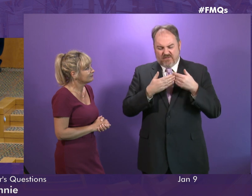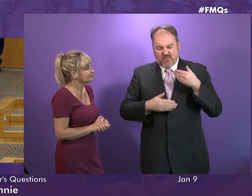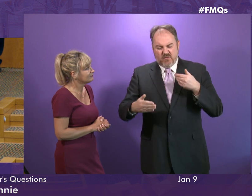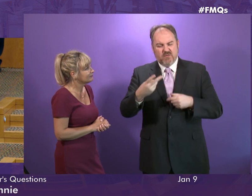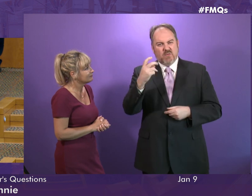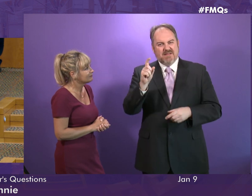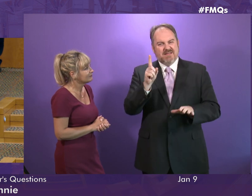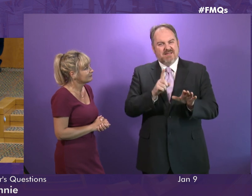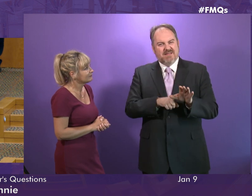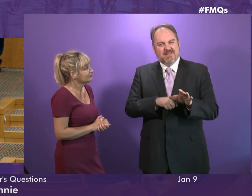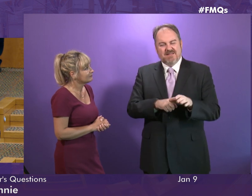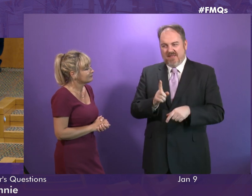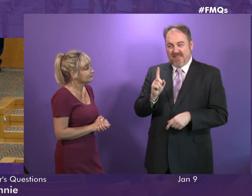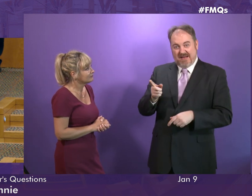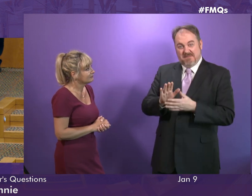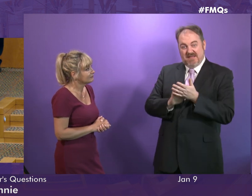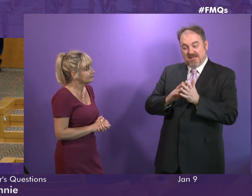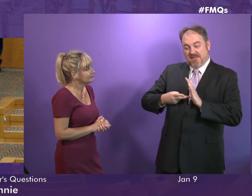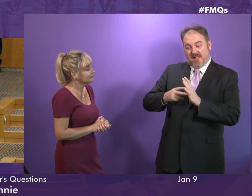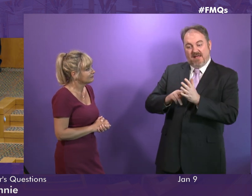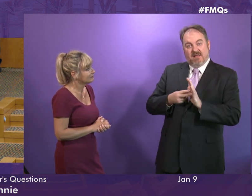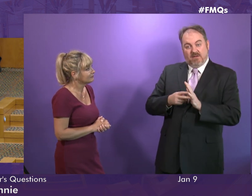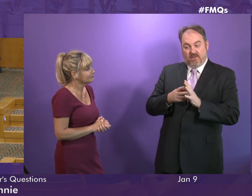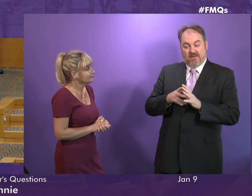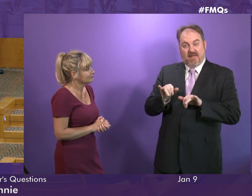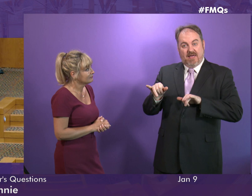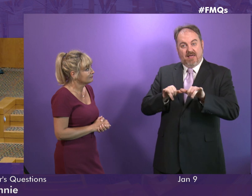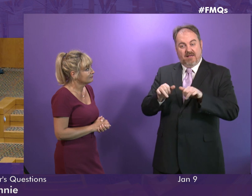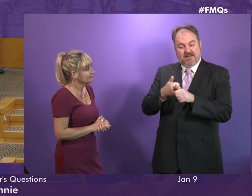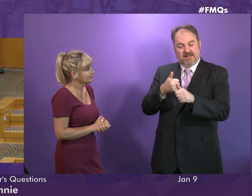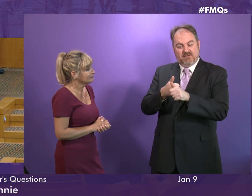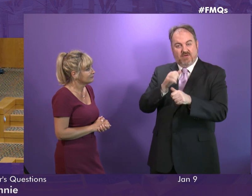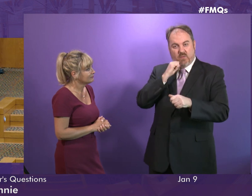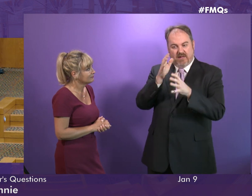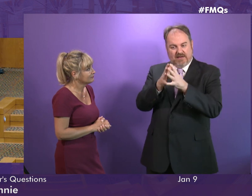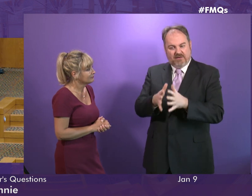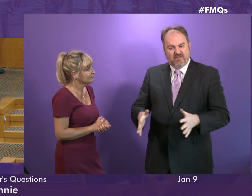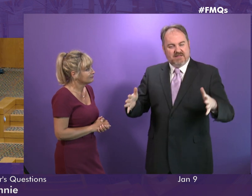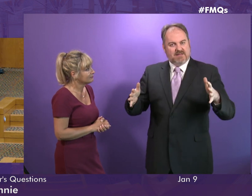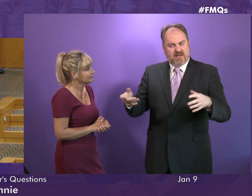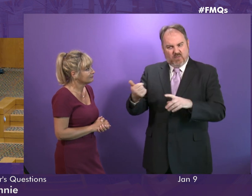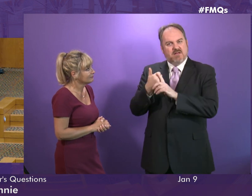It is a plan for the expansion of the airline industry, and it is fully endorsed by this